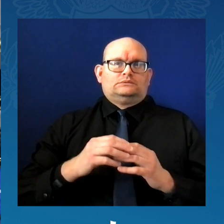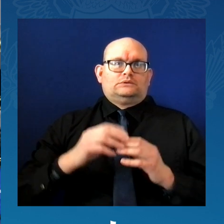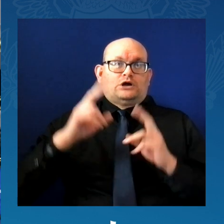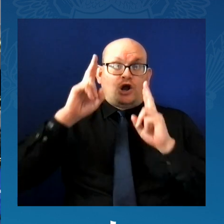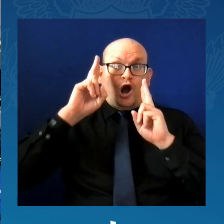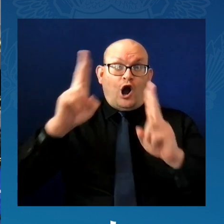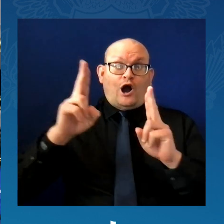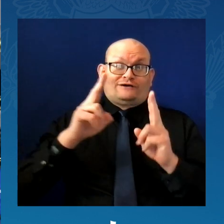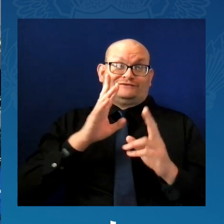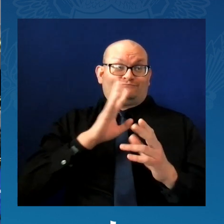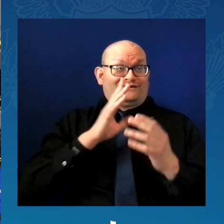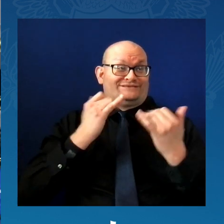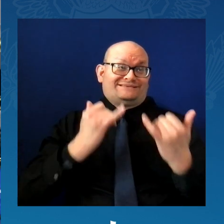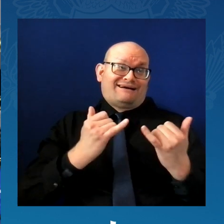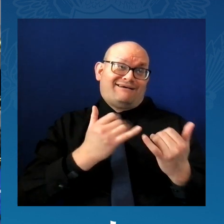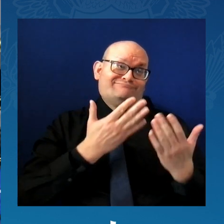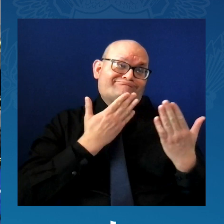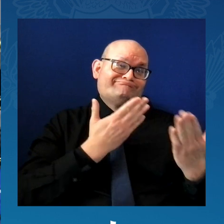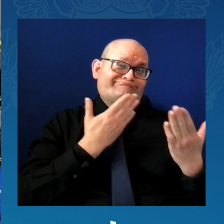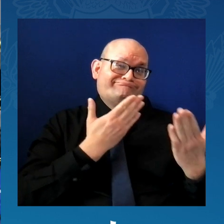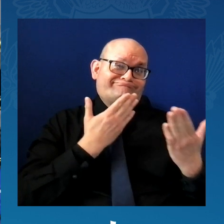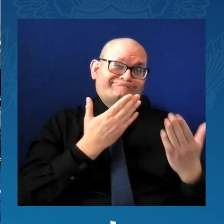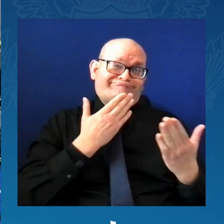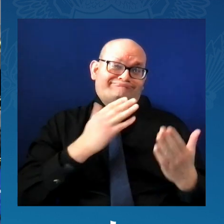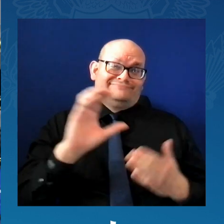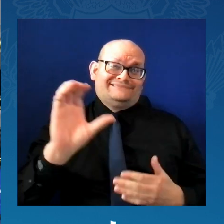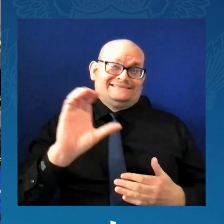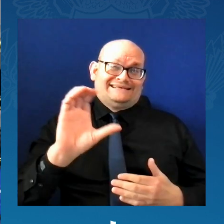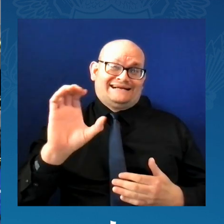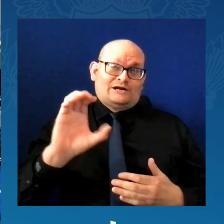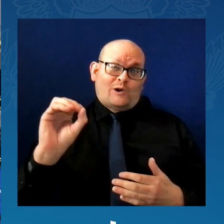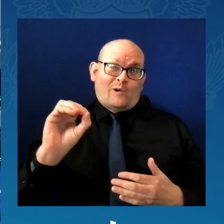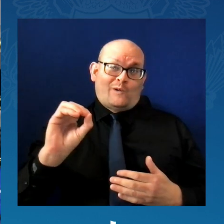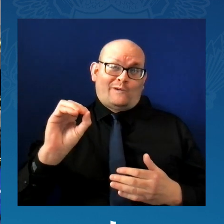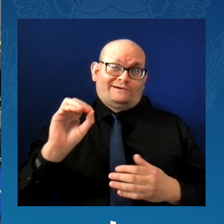on the CEO of Special Aerospace Services, a woman owned company that provides engineering